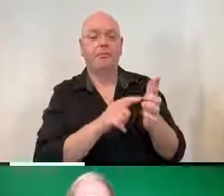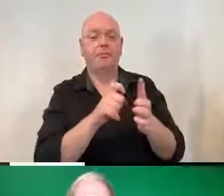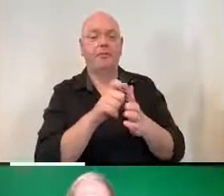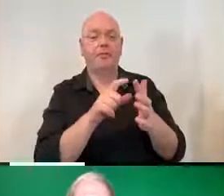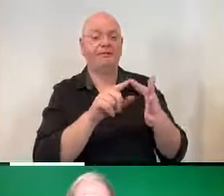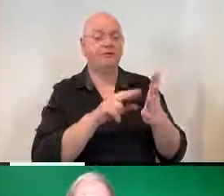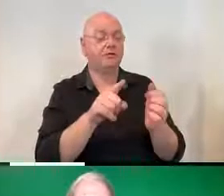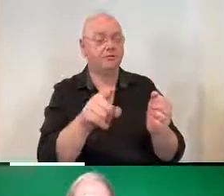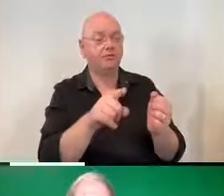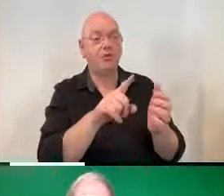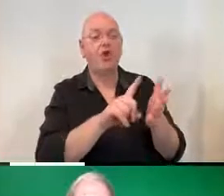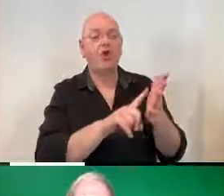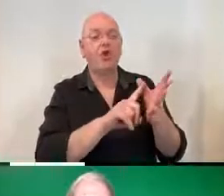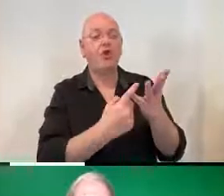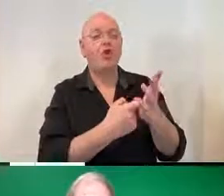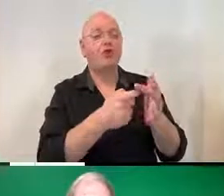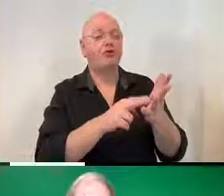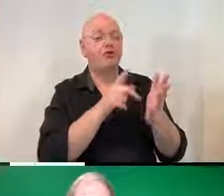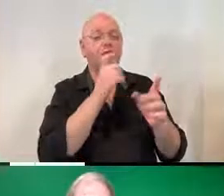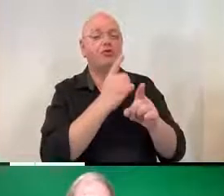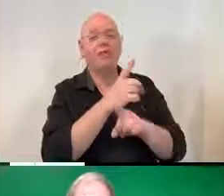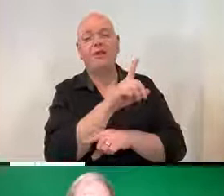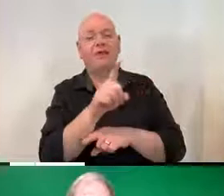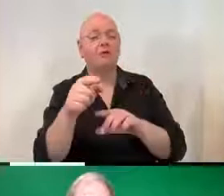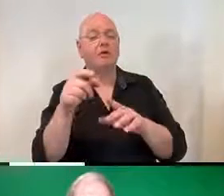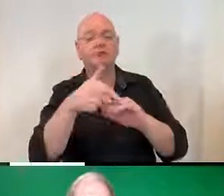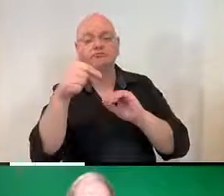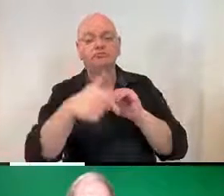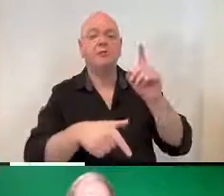So, the creative and cultural sector as a driver for high street rejuvenation.